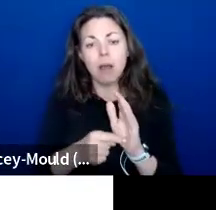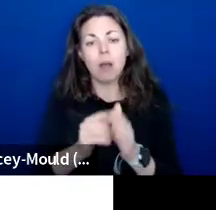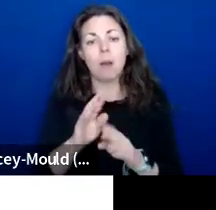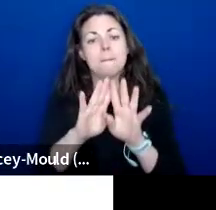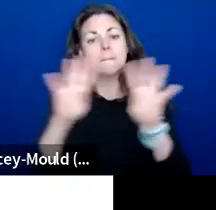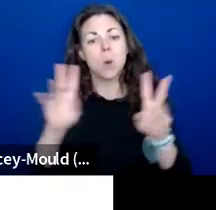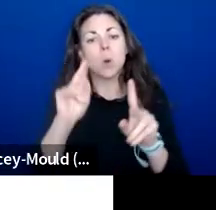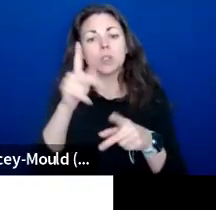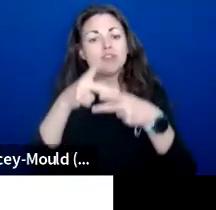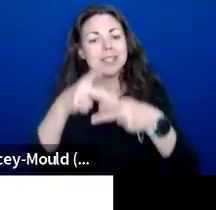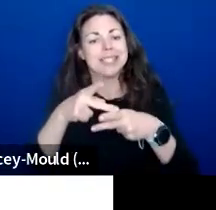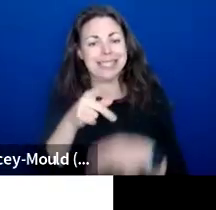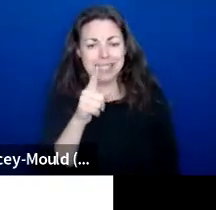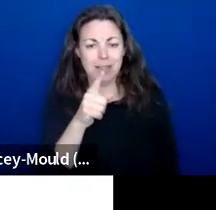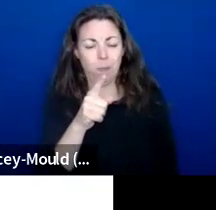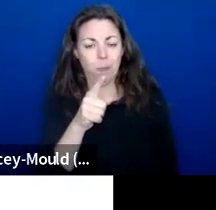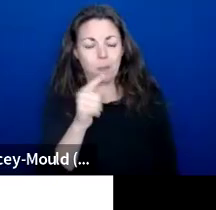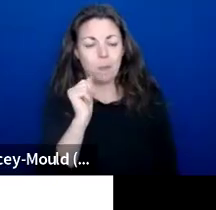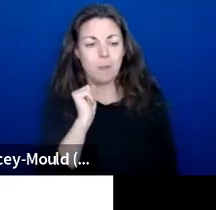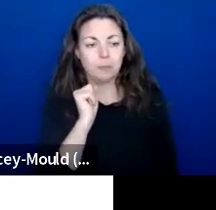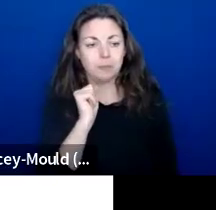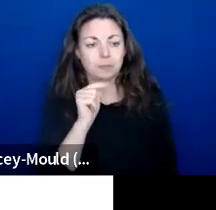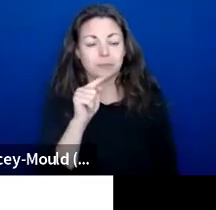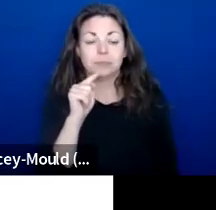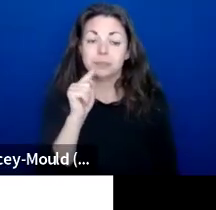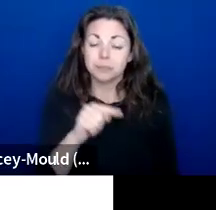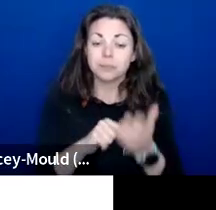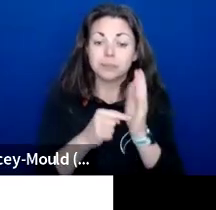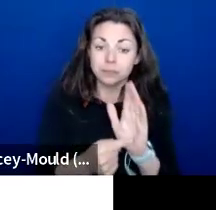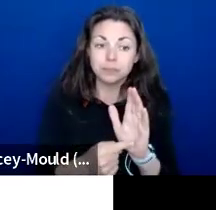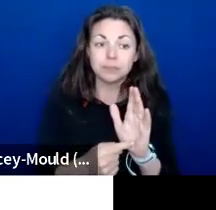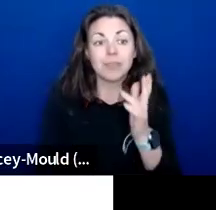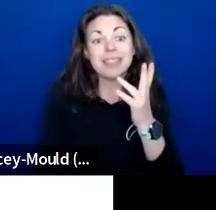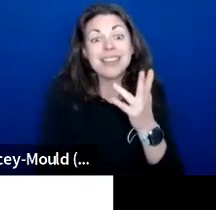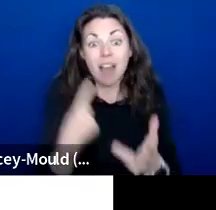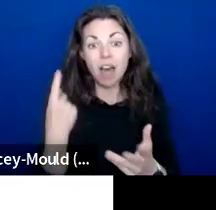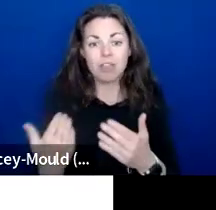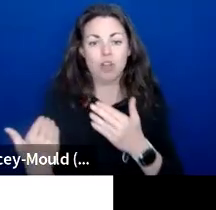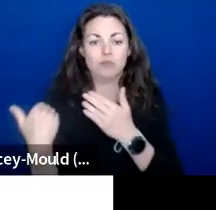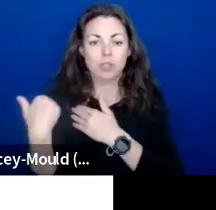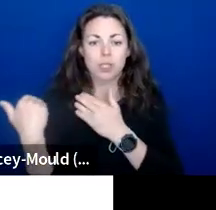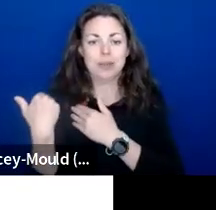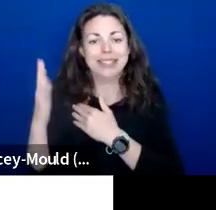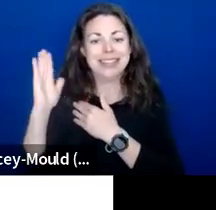and this is representing the other main responsibility that student union officers have.